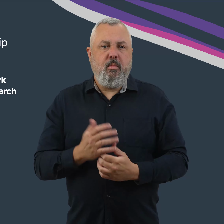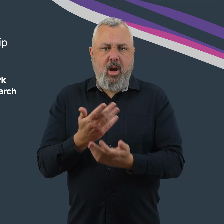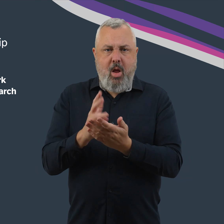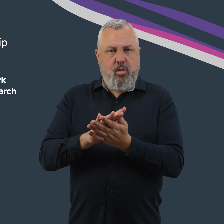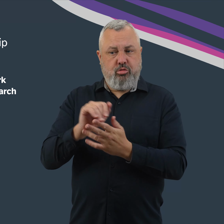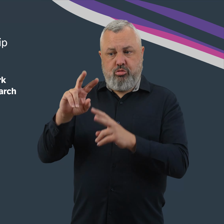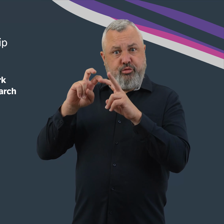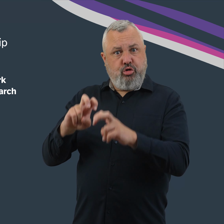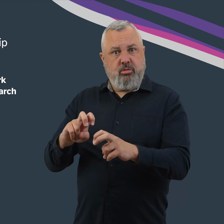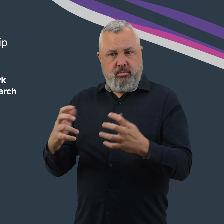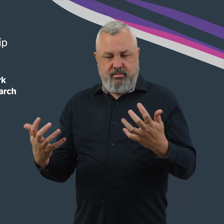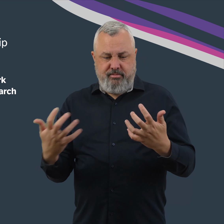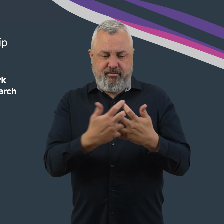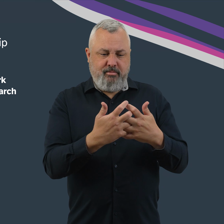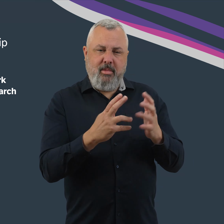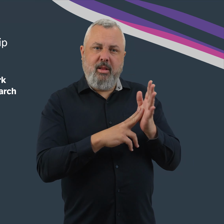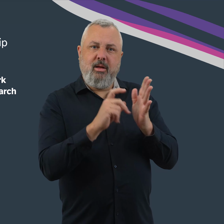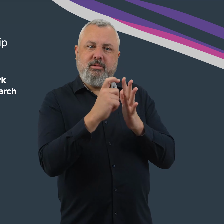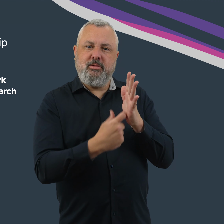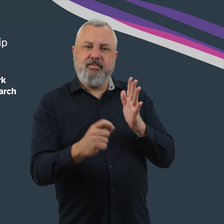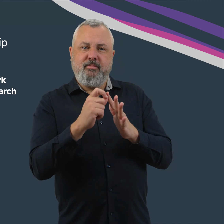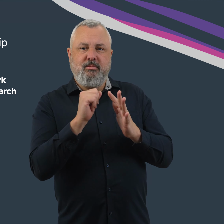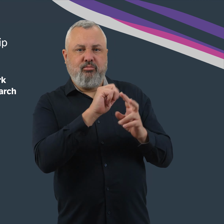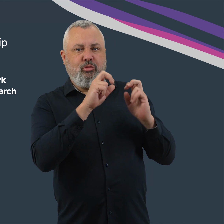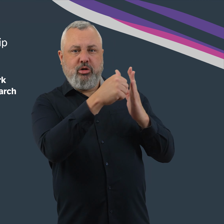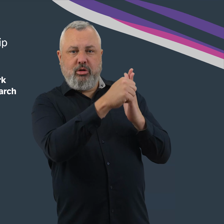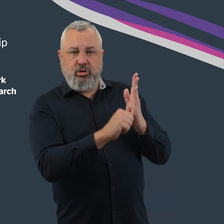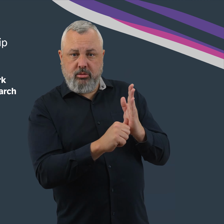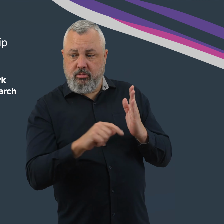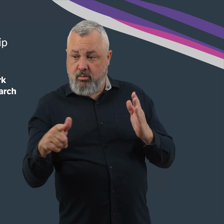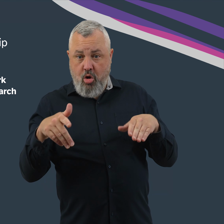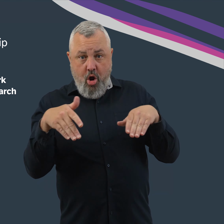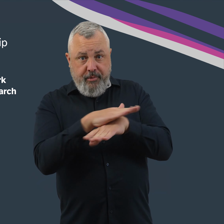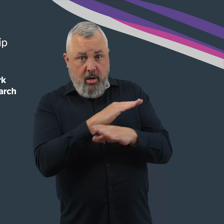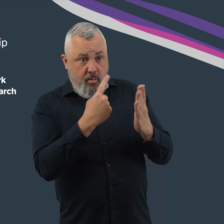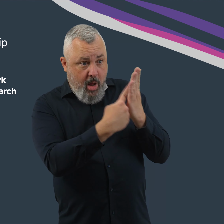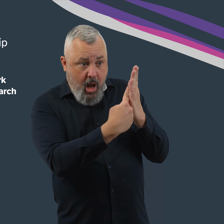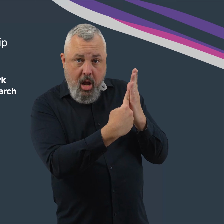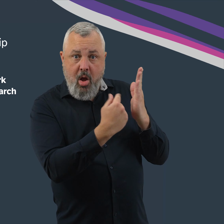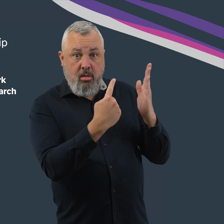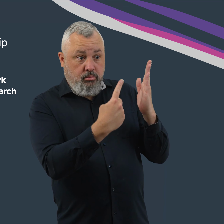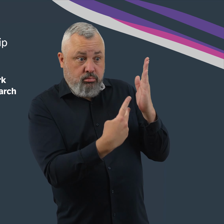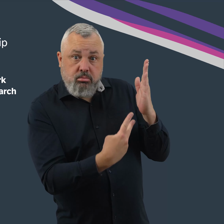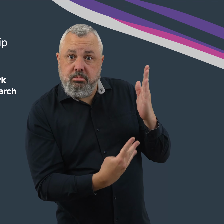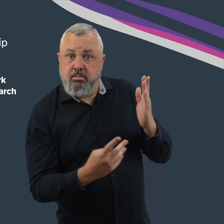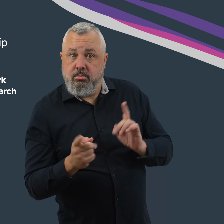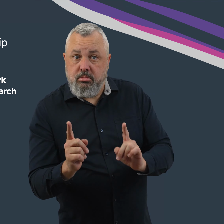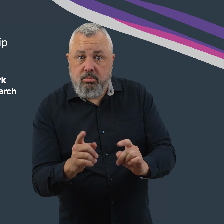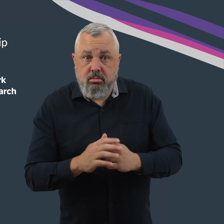How does it fit with the NDRP Research Agenda? Does your research cover more than one area?